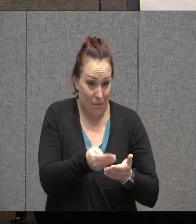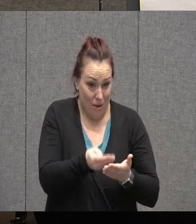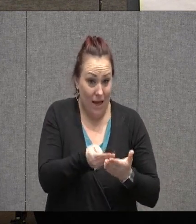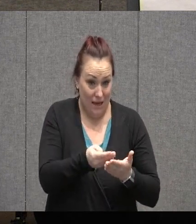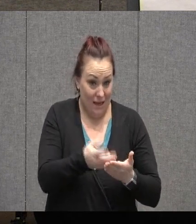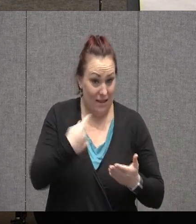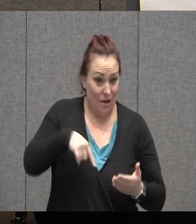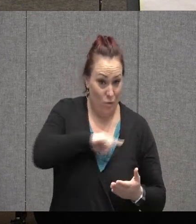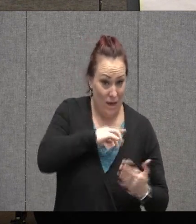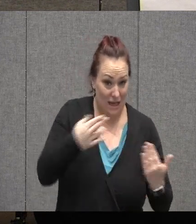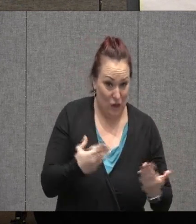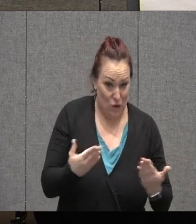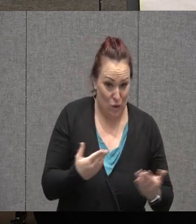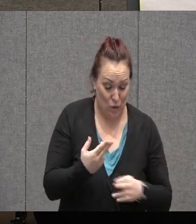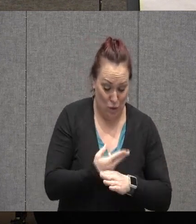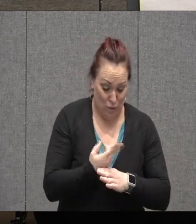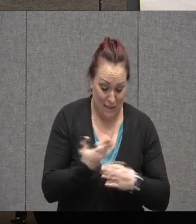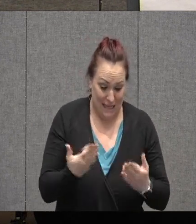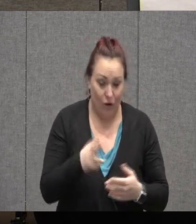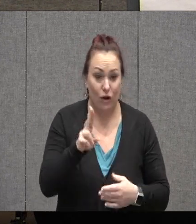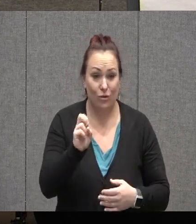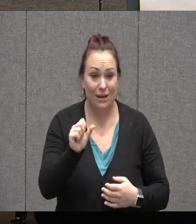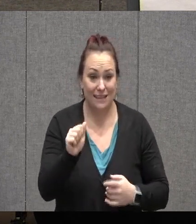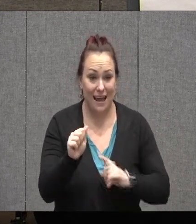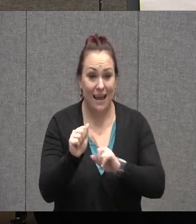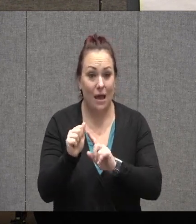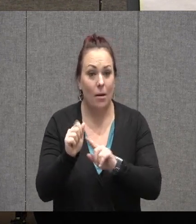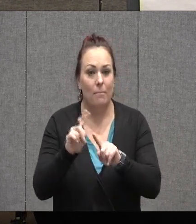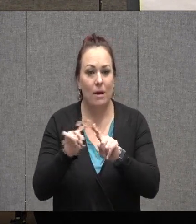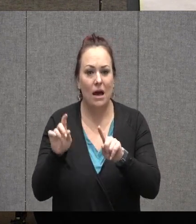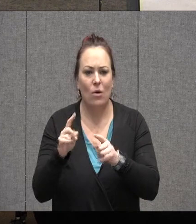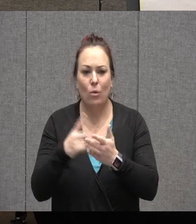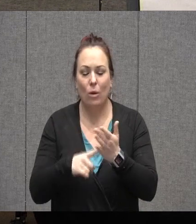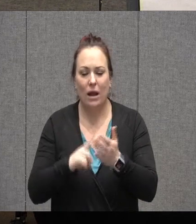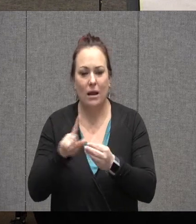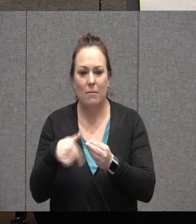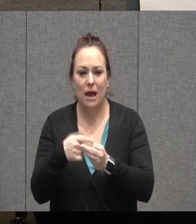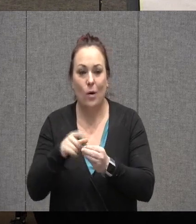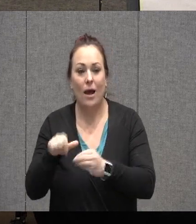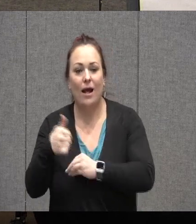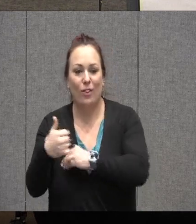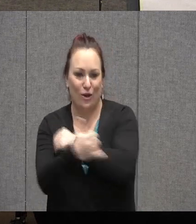that we use in the United States, but that other countries use as well.